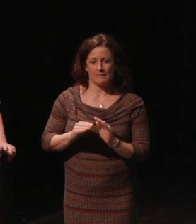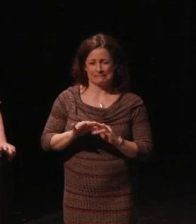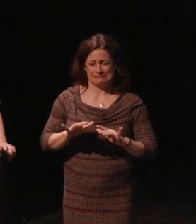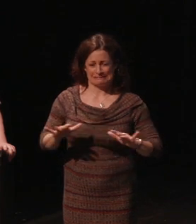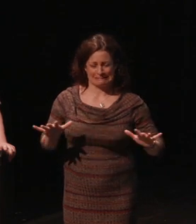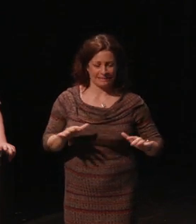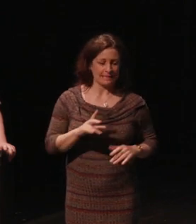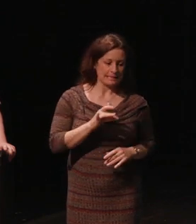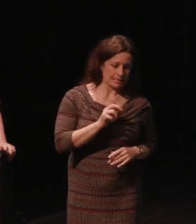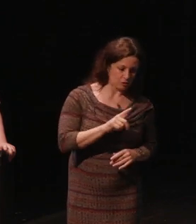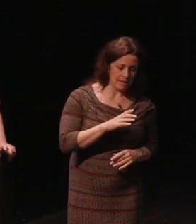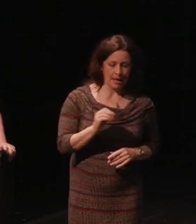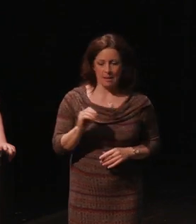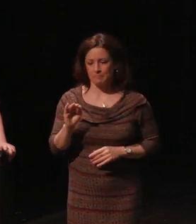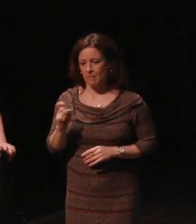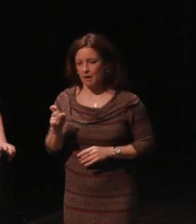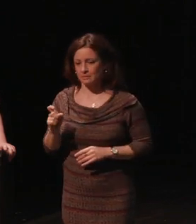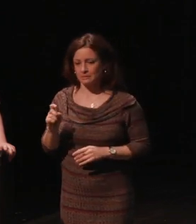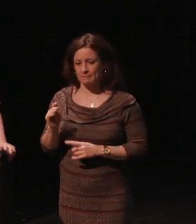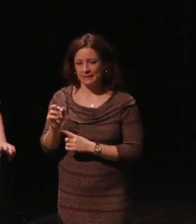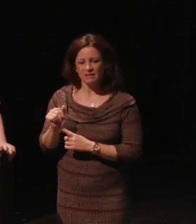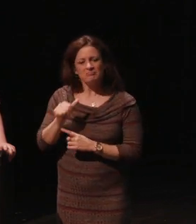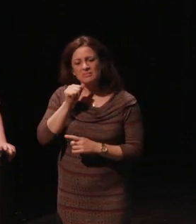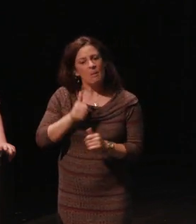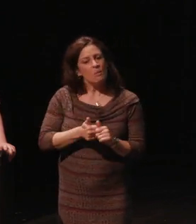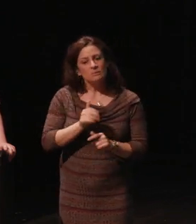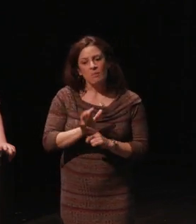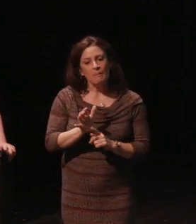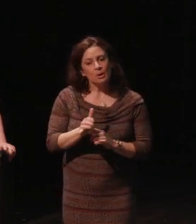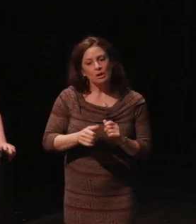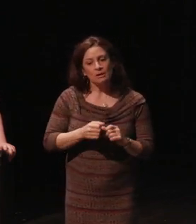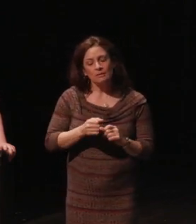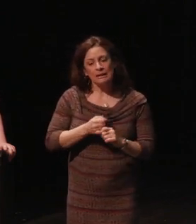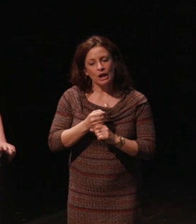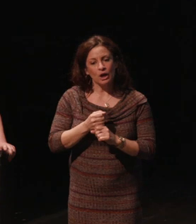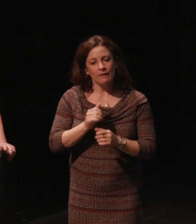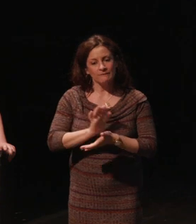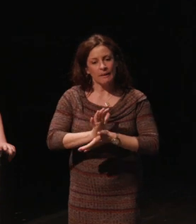It wasn't the most popular film of the year. We've seen it based slightly pipped to the post.